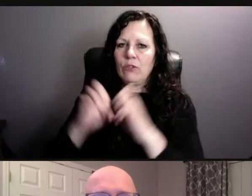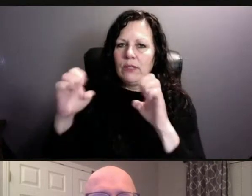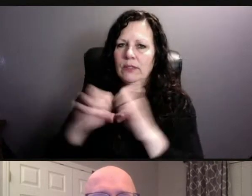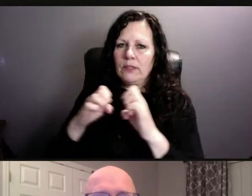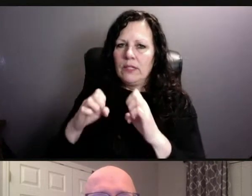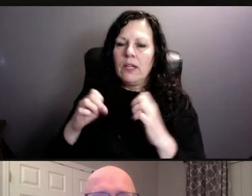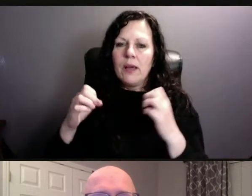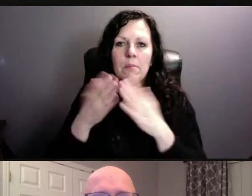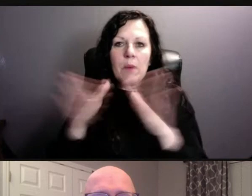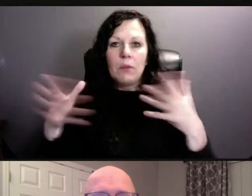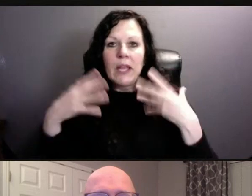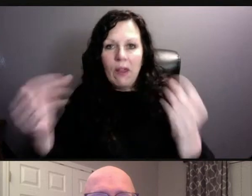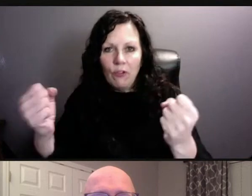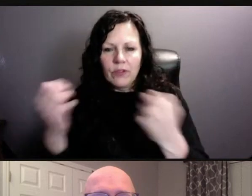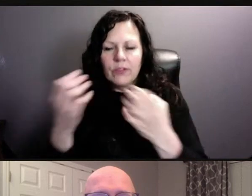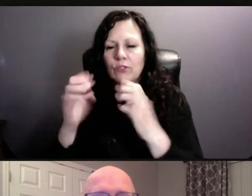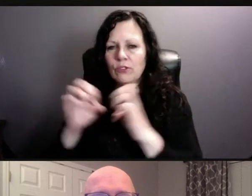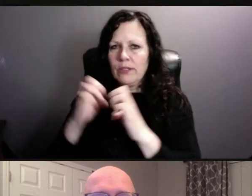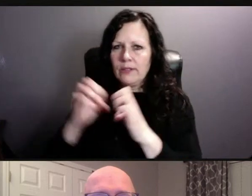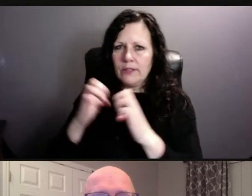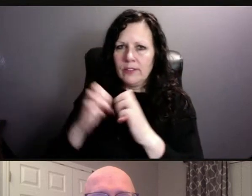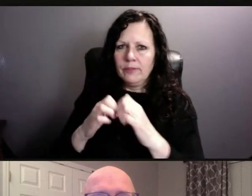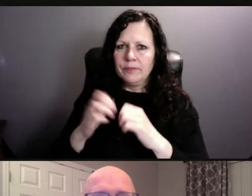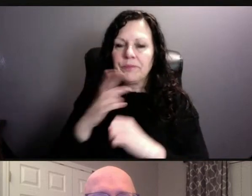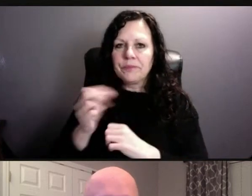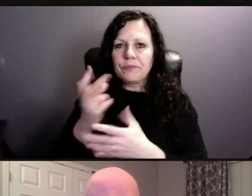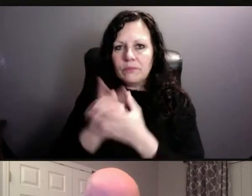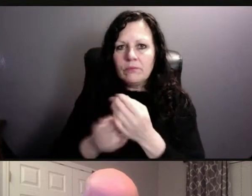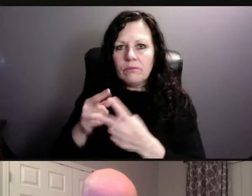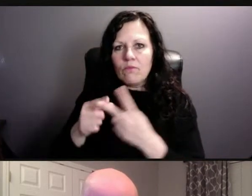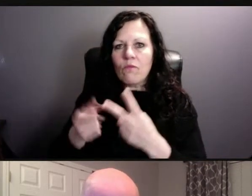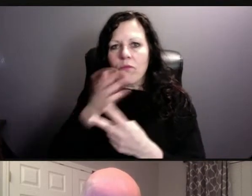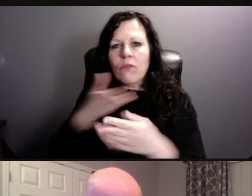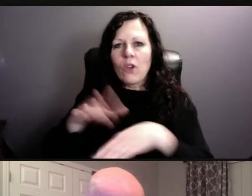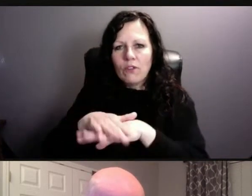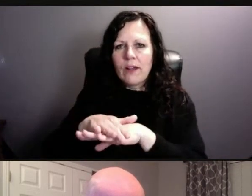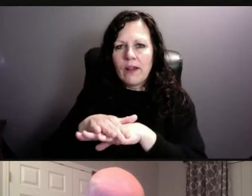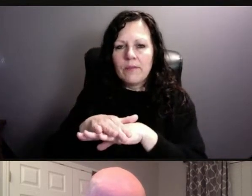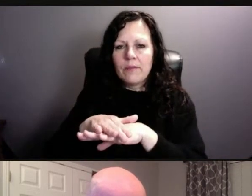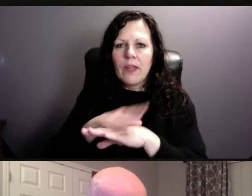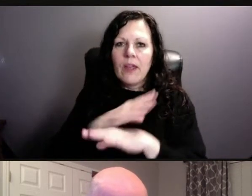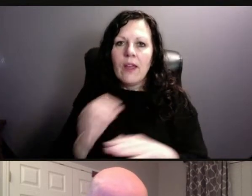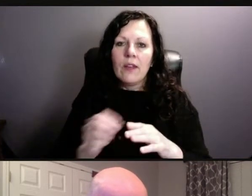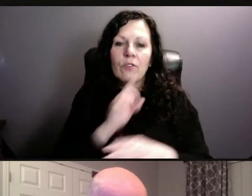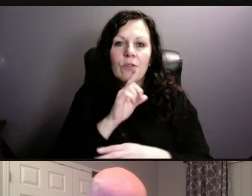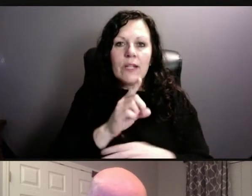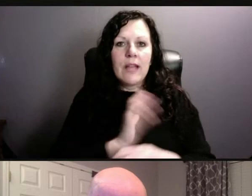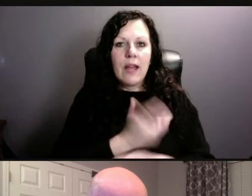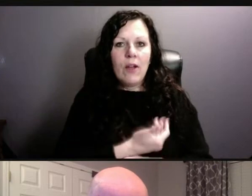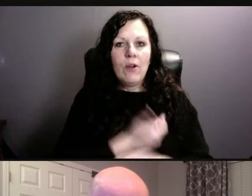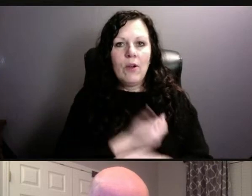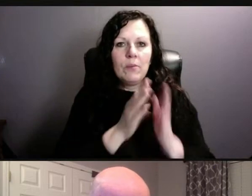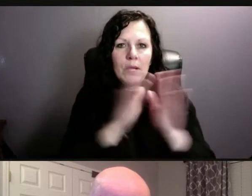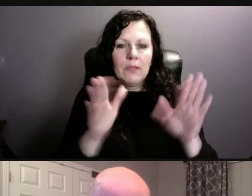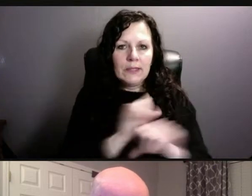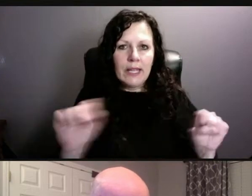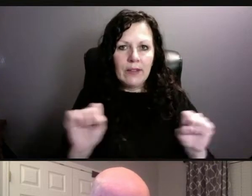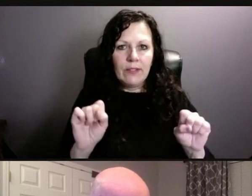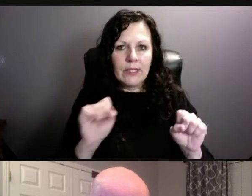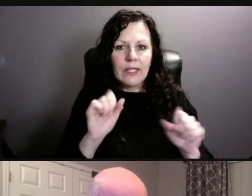HOMELESSNESS IS A CRISIS THAT IS A PUBLIC SAFETY CRISIS.